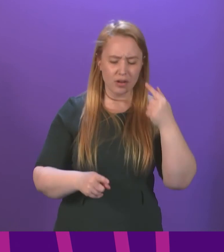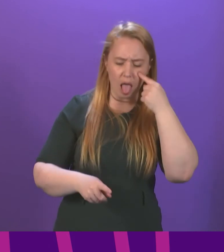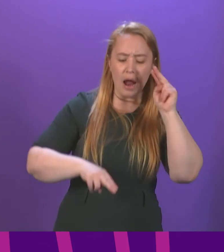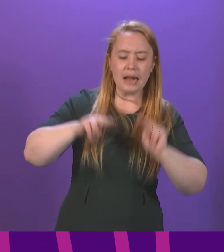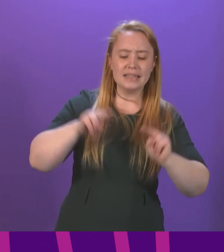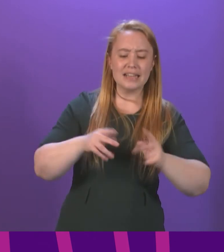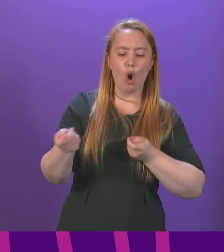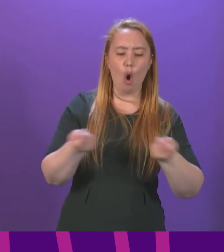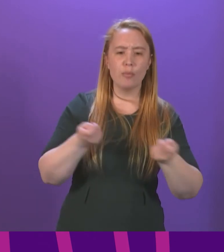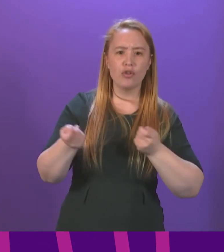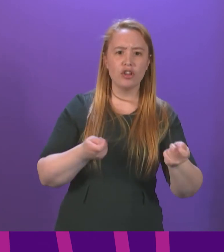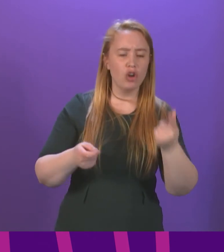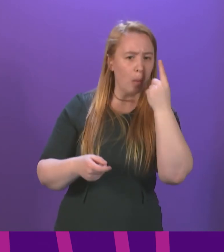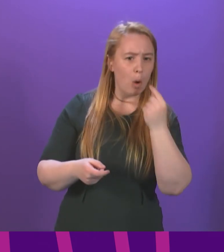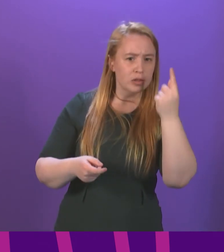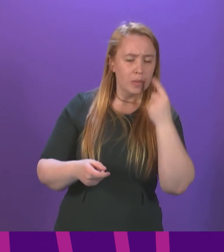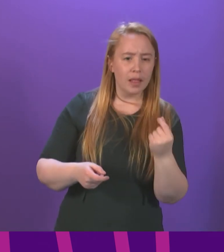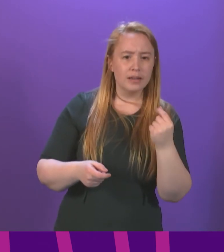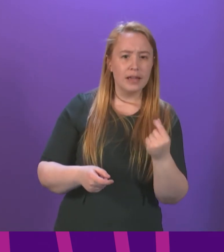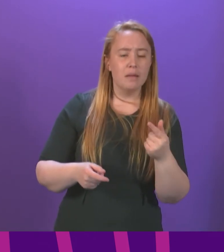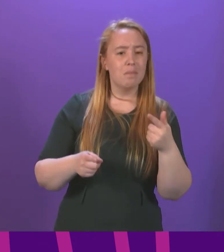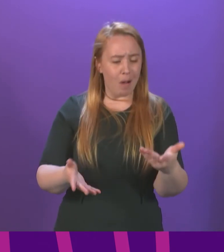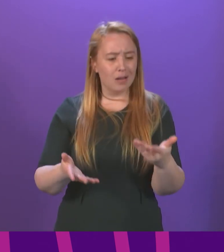and the impact on public health when the evidence is already clear?